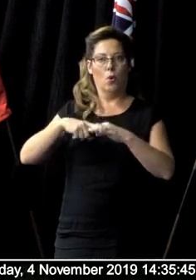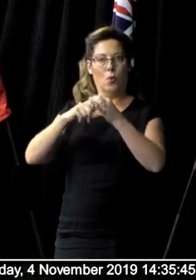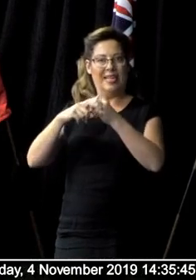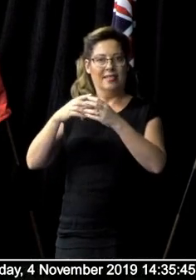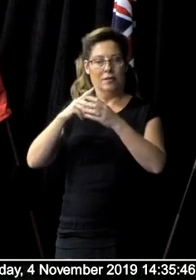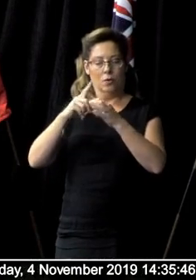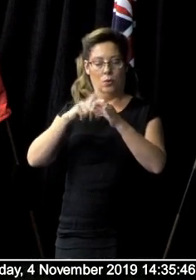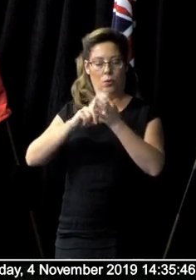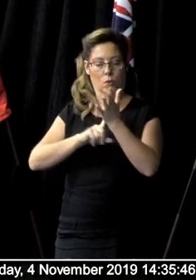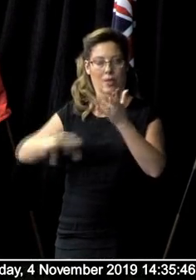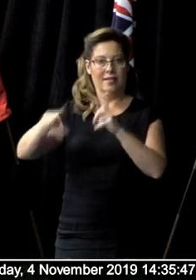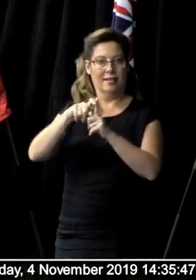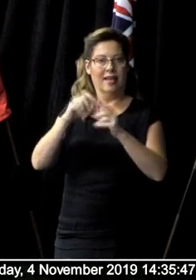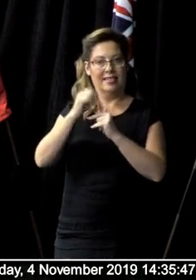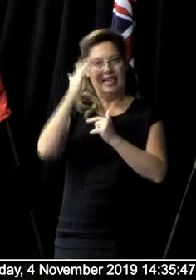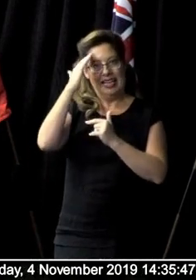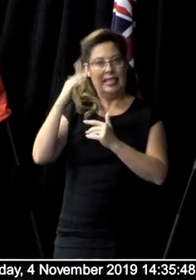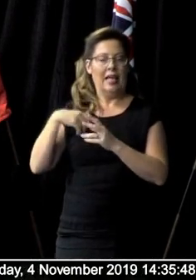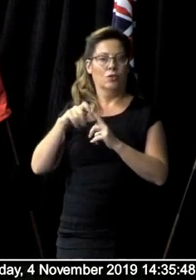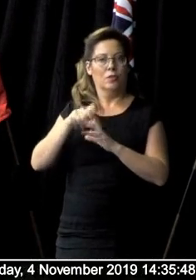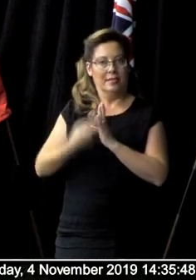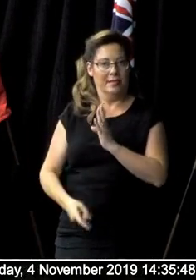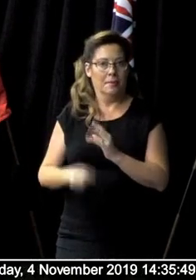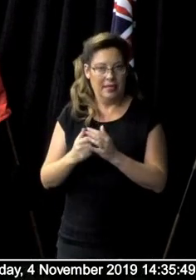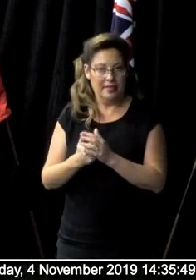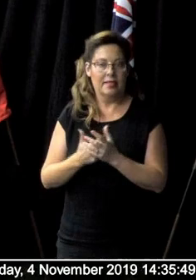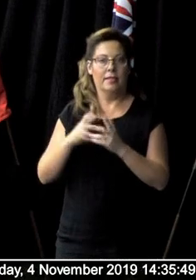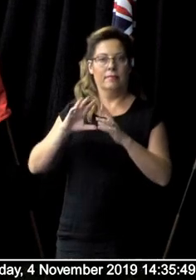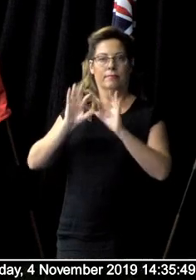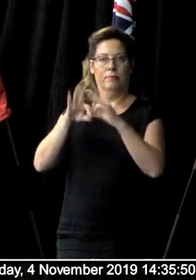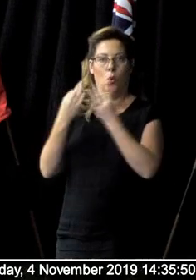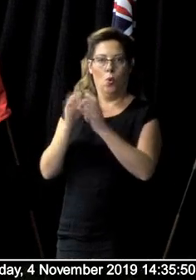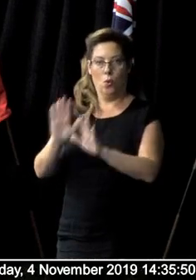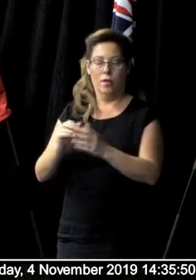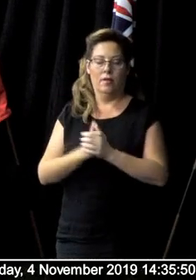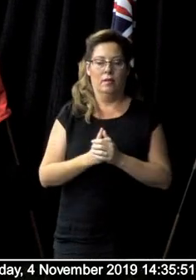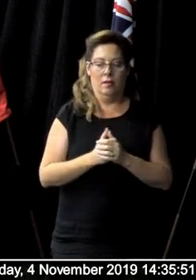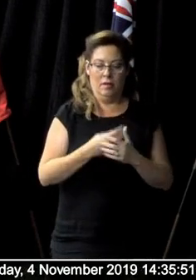Yes. 2004 to 2006, Bioethics Systems Advocate, Queensland Advocacy